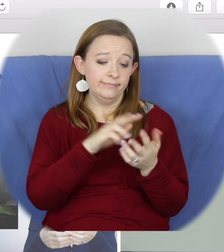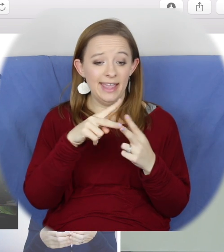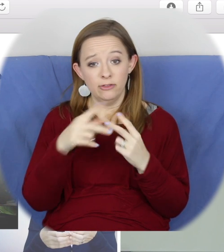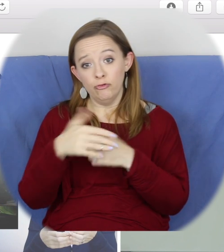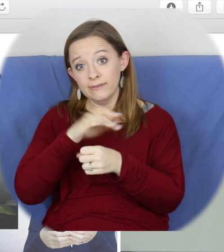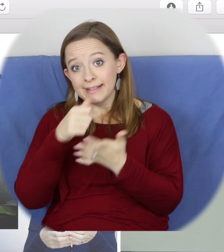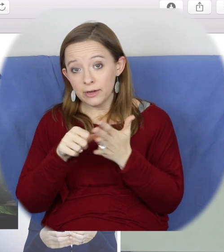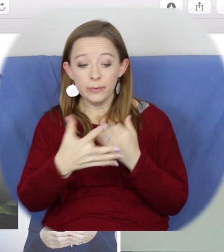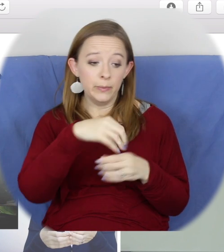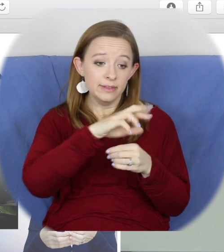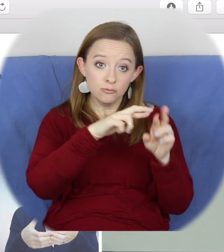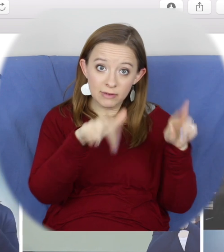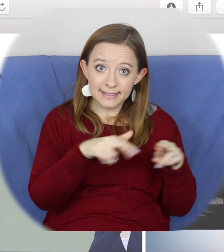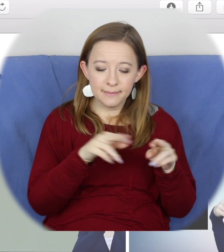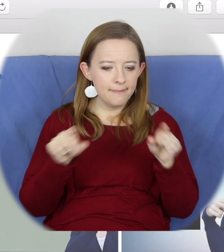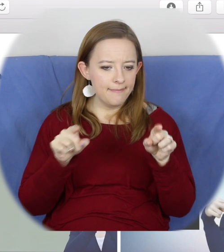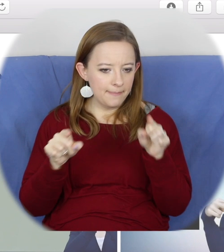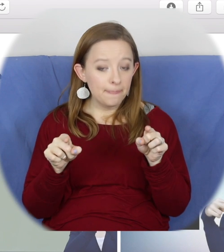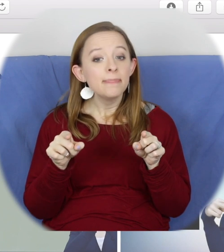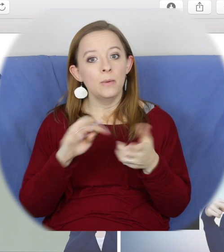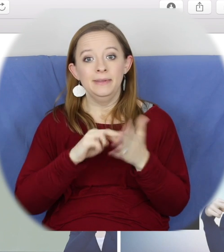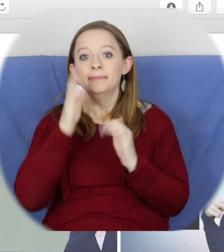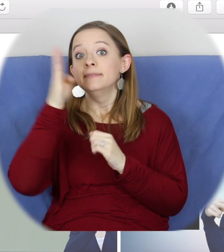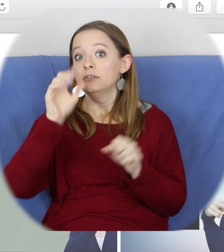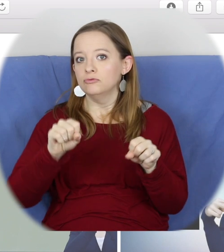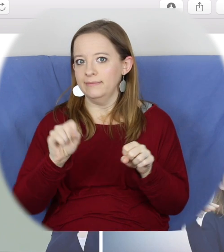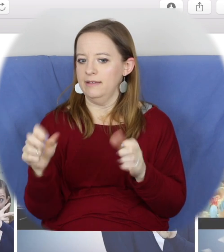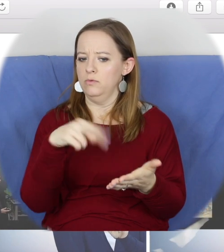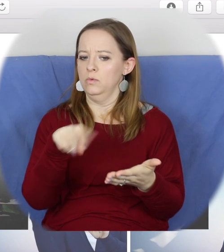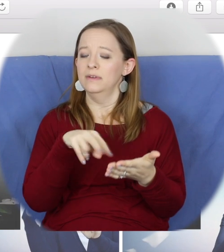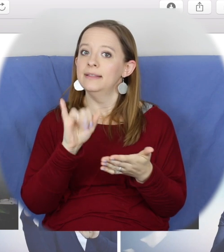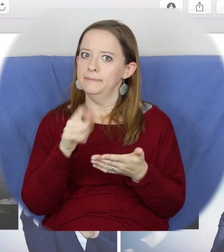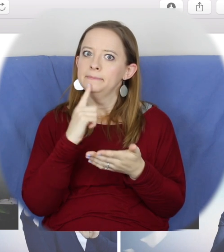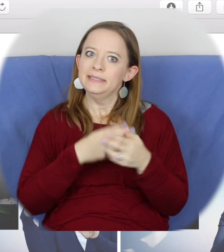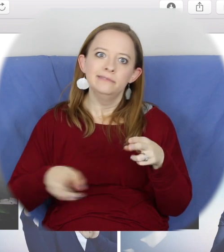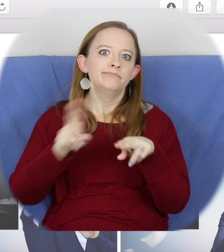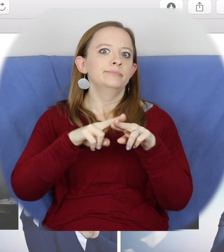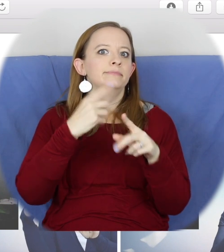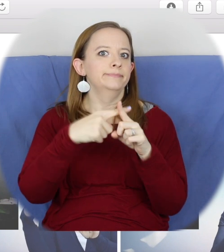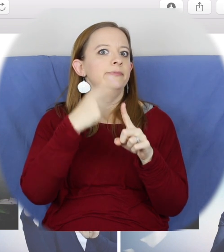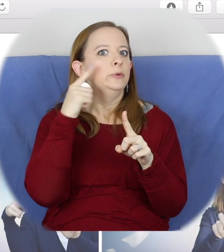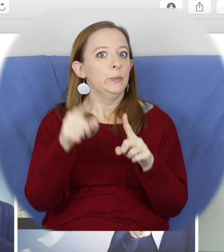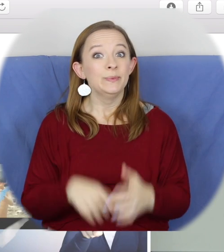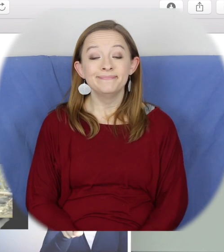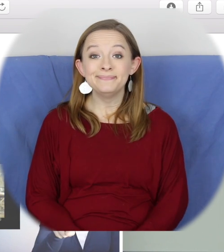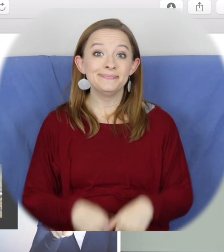on either your cover letter or within your resume so that potential employers can see it because this will be a big boost for you.